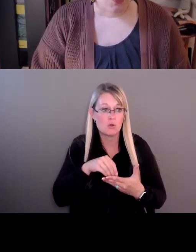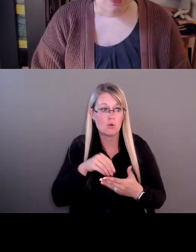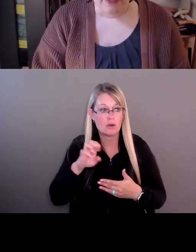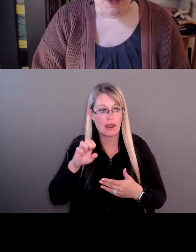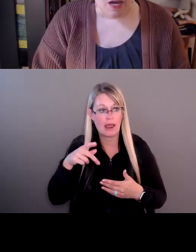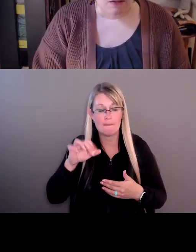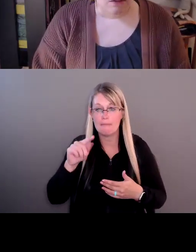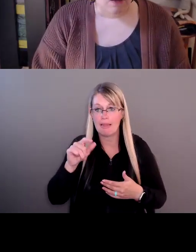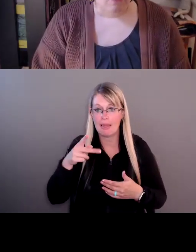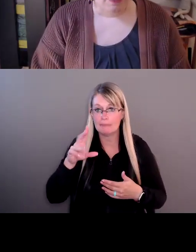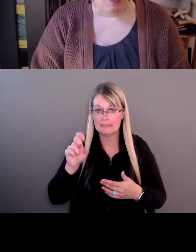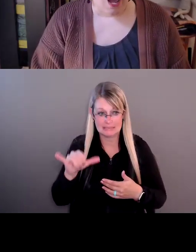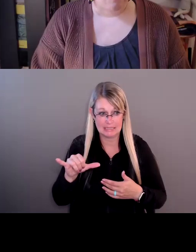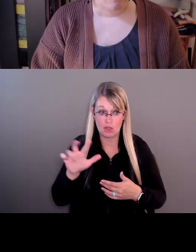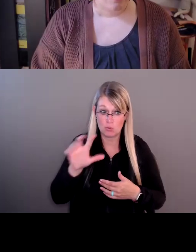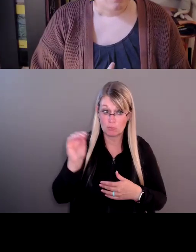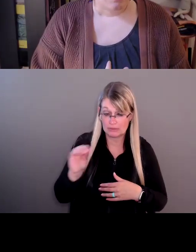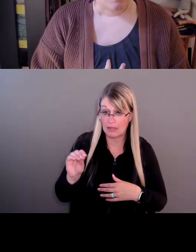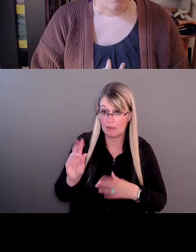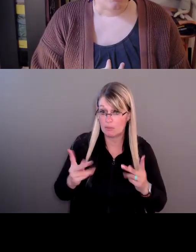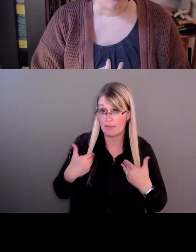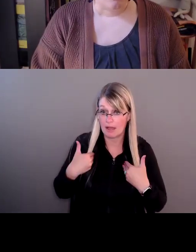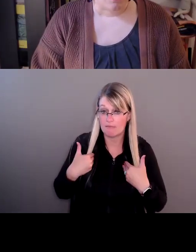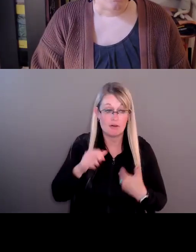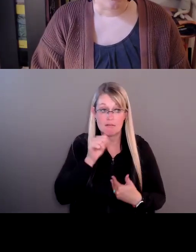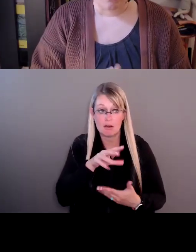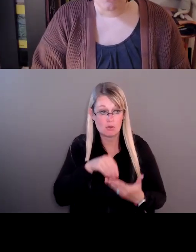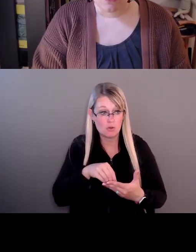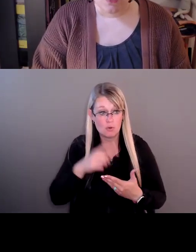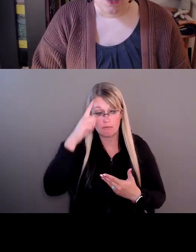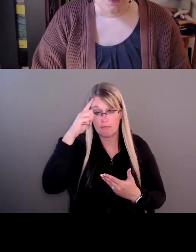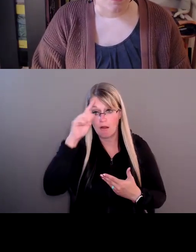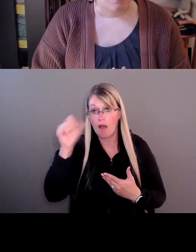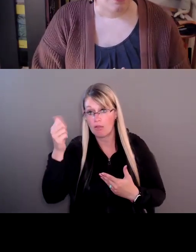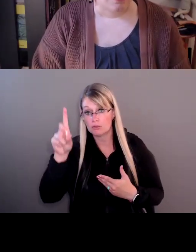which they percent of people have. It does not include other neurological disorders. It does